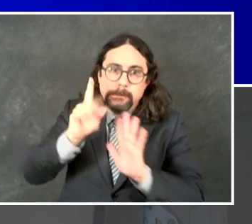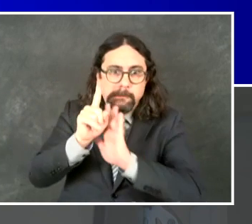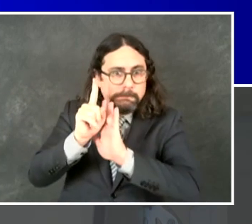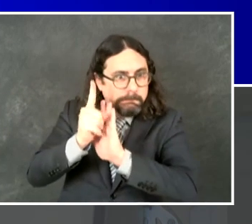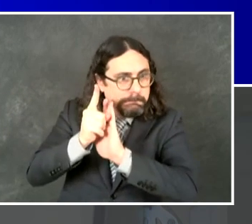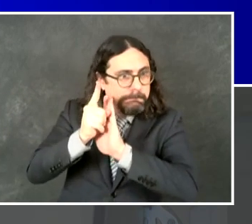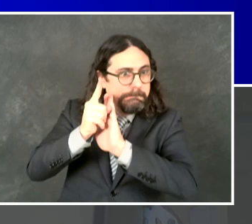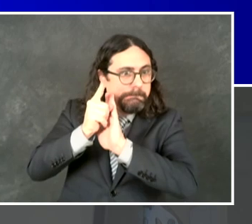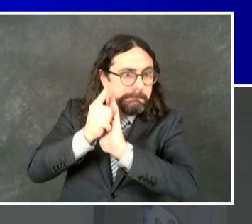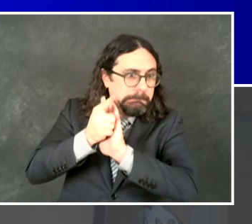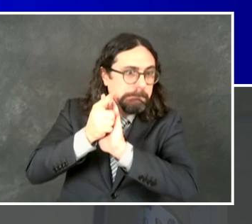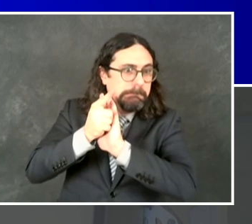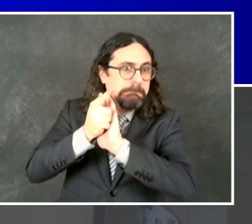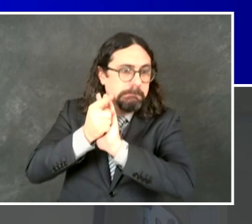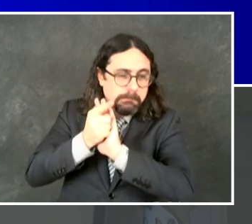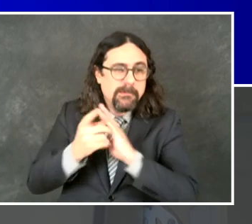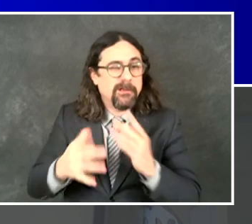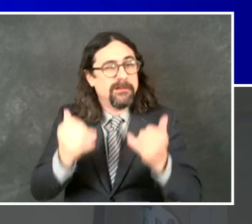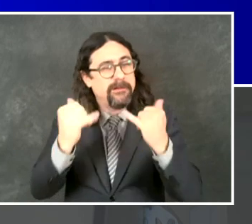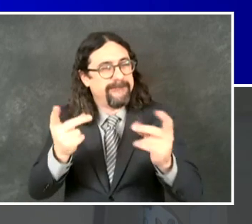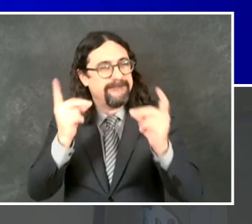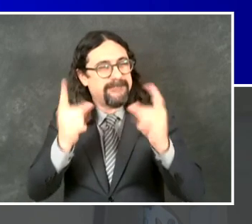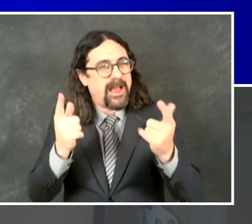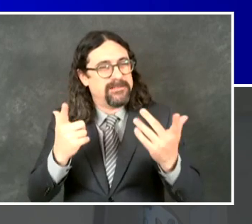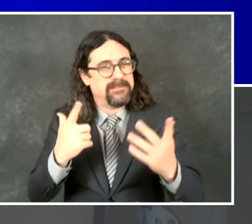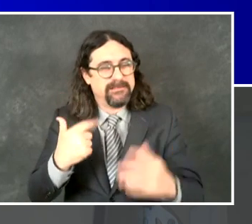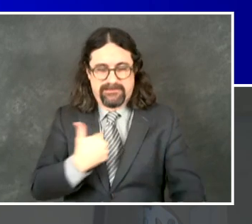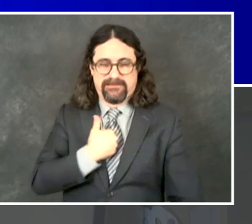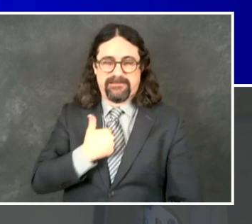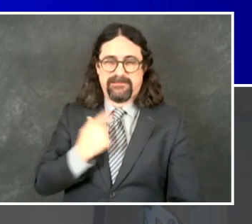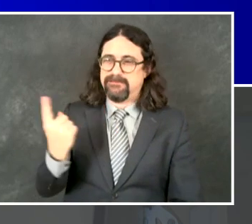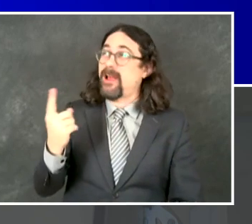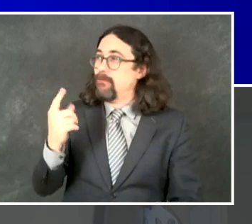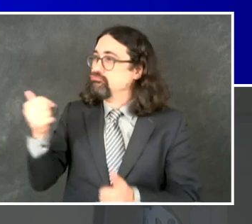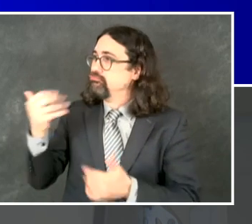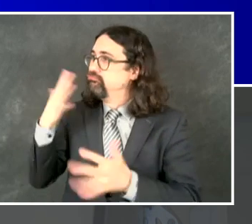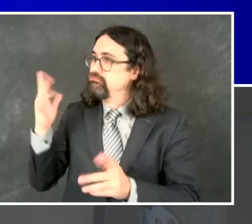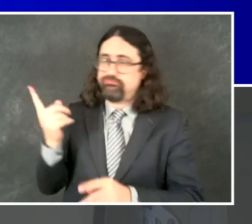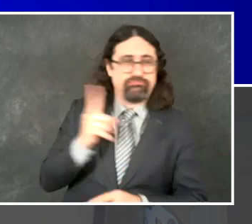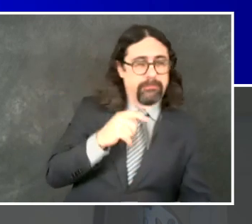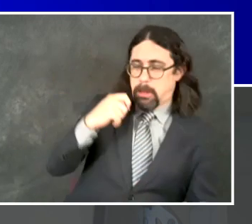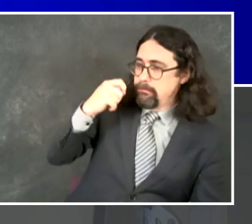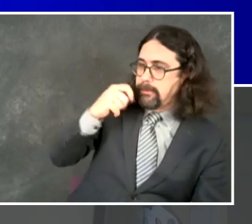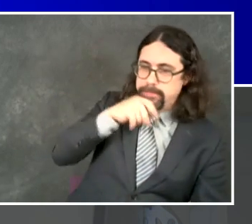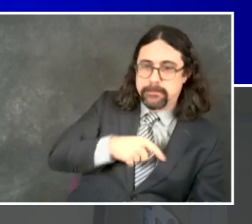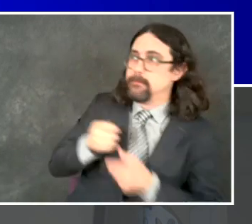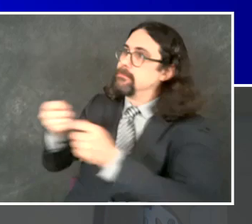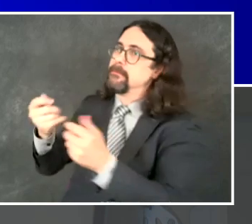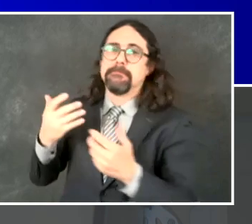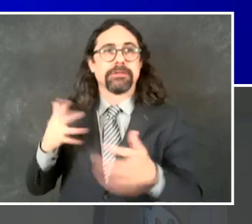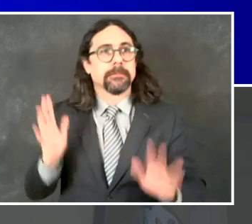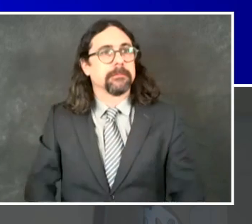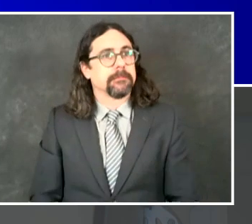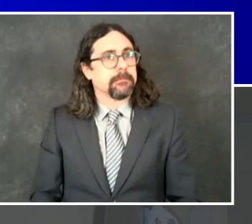THE FRONT LINES, WHE TREHERY'E STILL NEEDED SO DEEPLY. NOW, FASTER, AS I